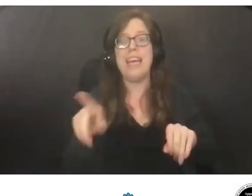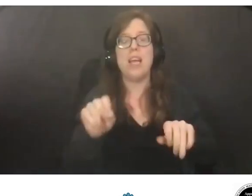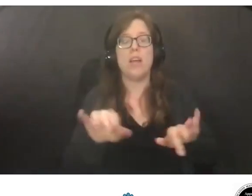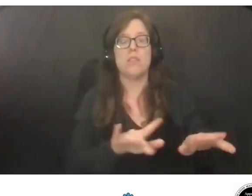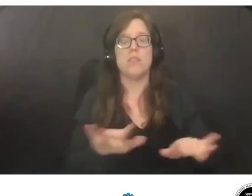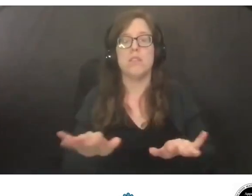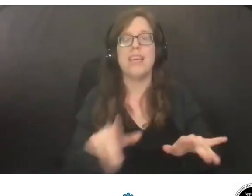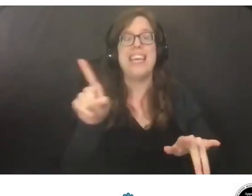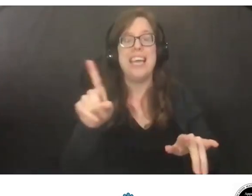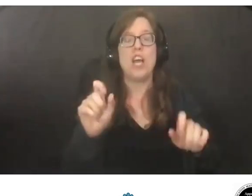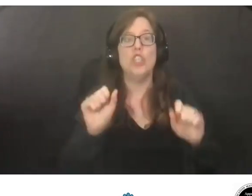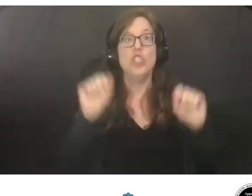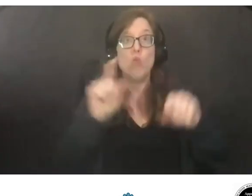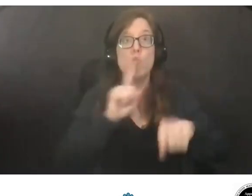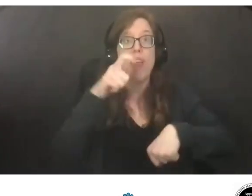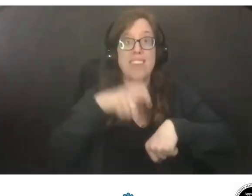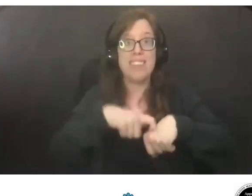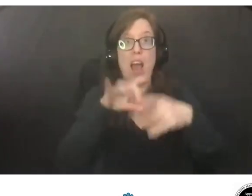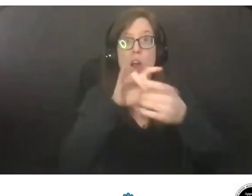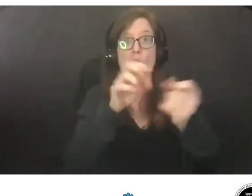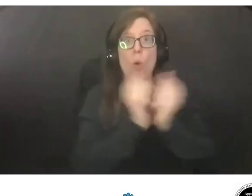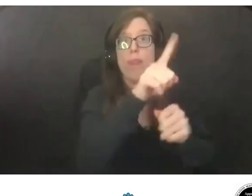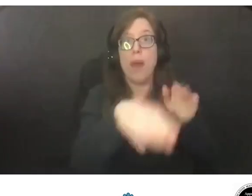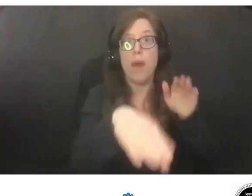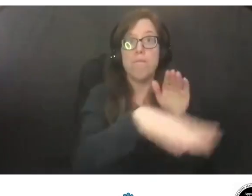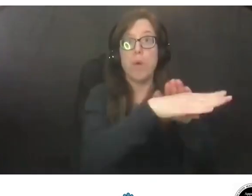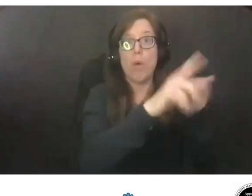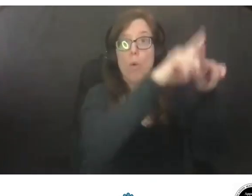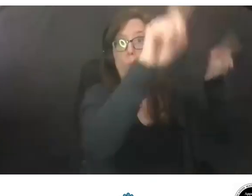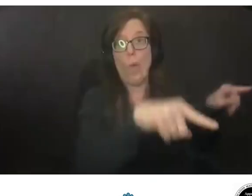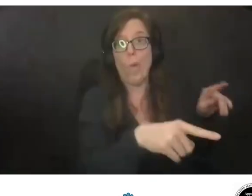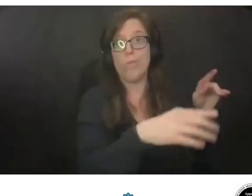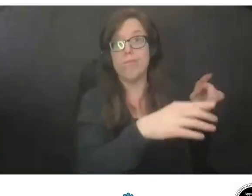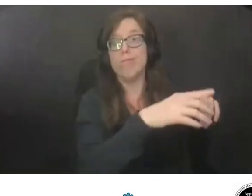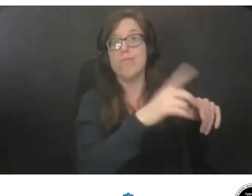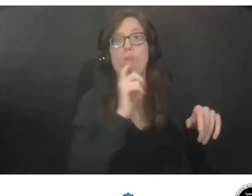exploring it, and he's cheering in real time as they're scoring goals or making good plays.